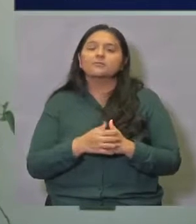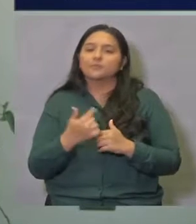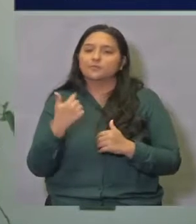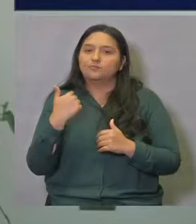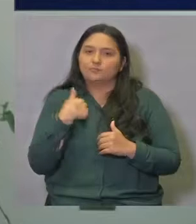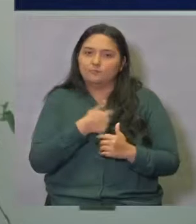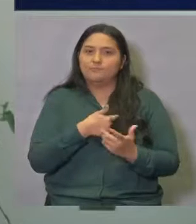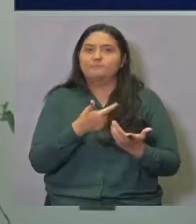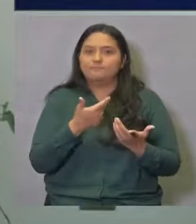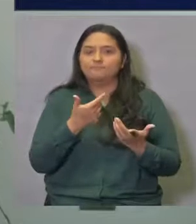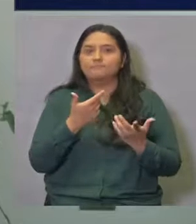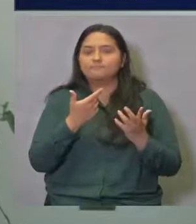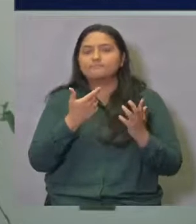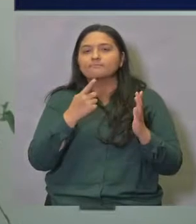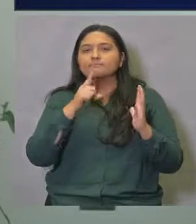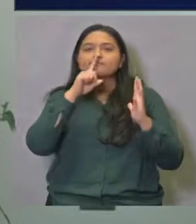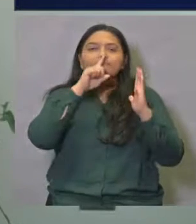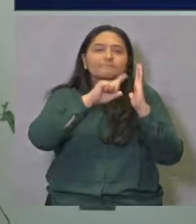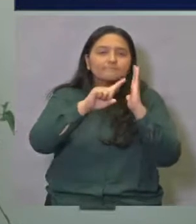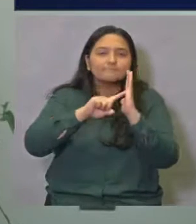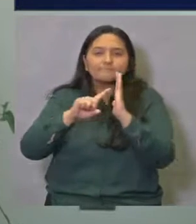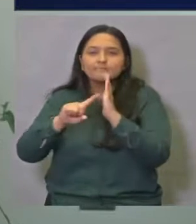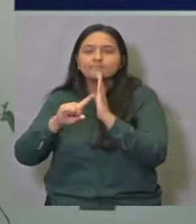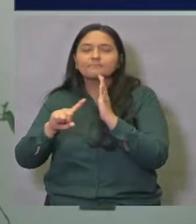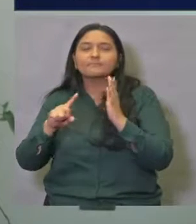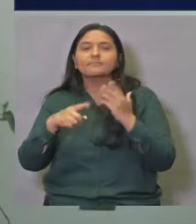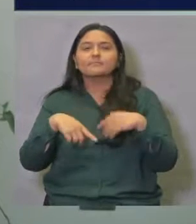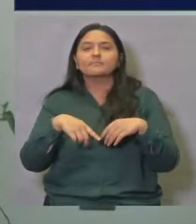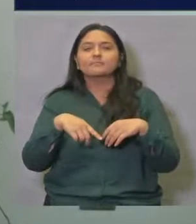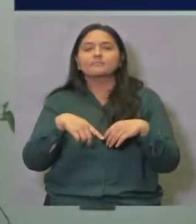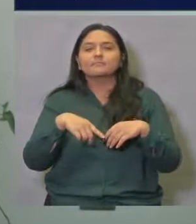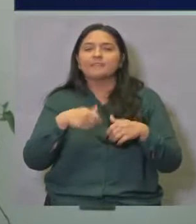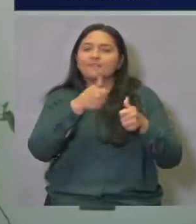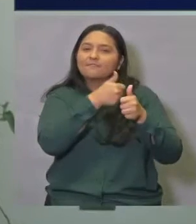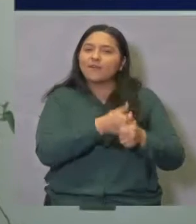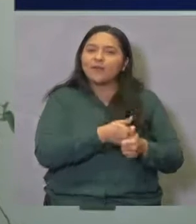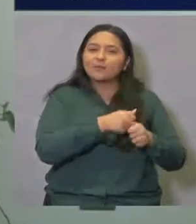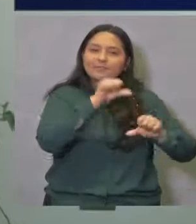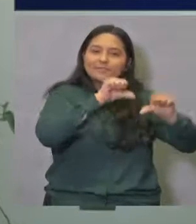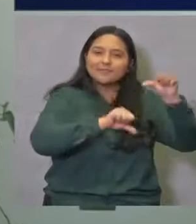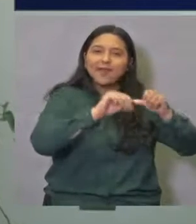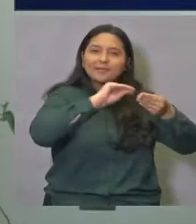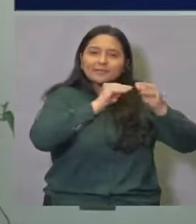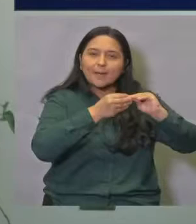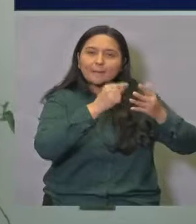INFORMATION THAT WE GET IN. WE ARE LOOKING VERY HARD